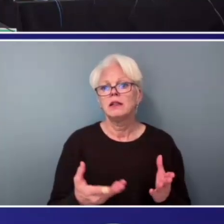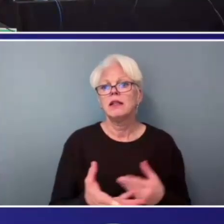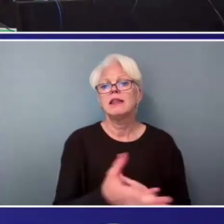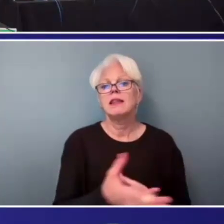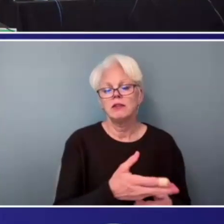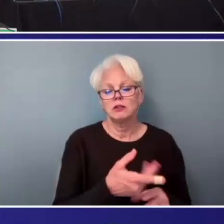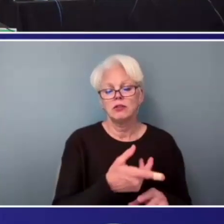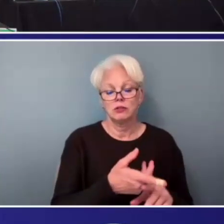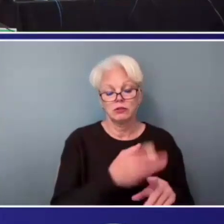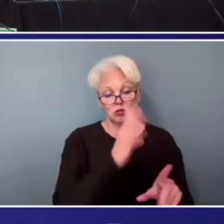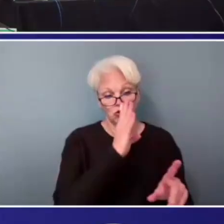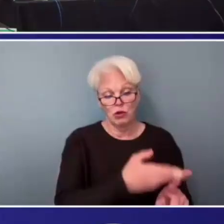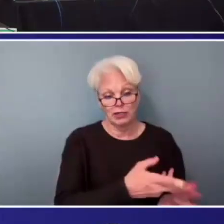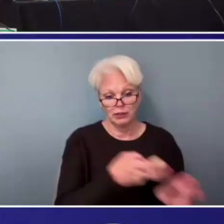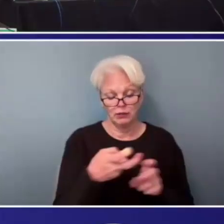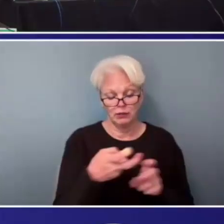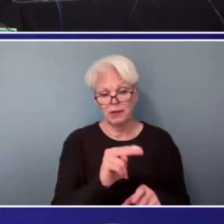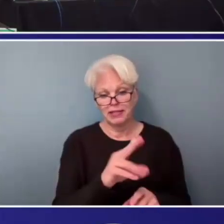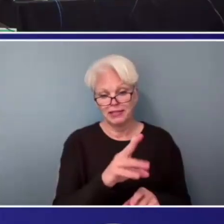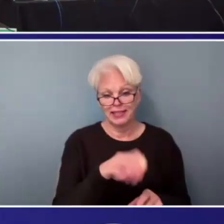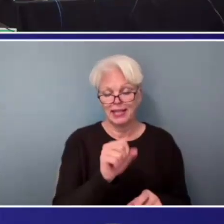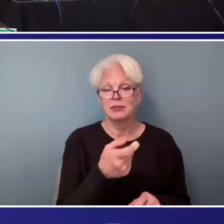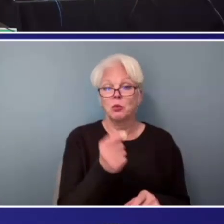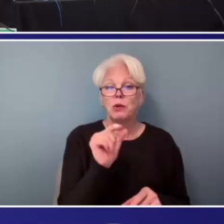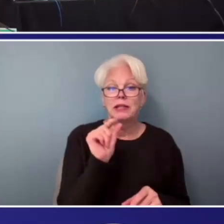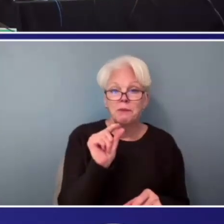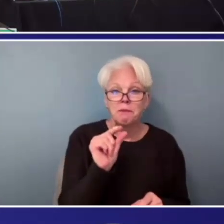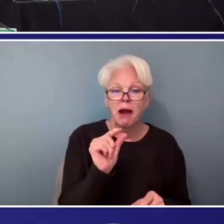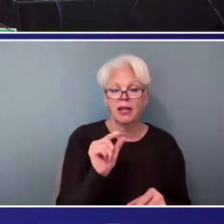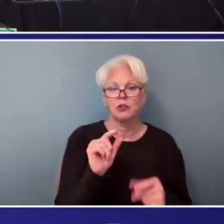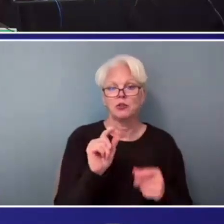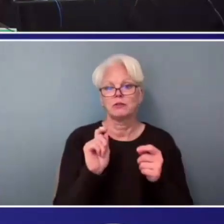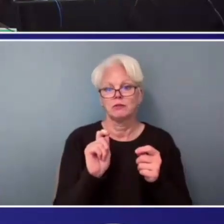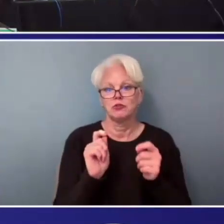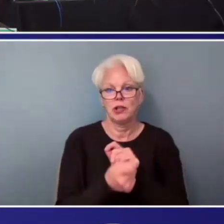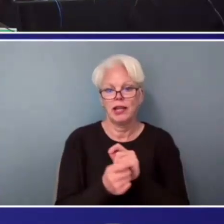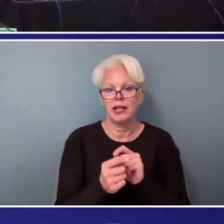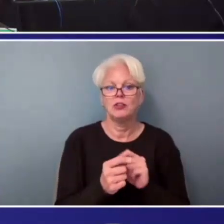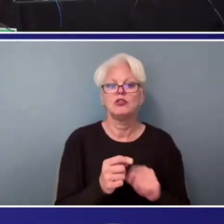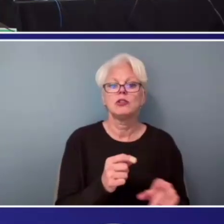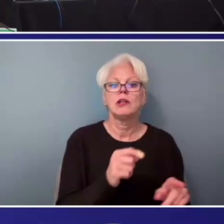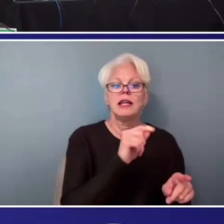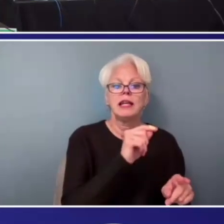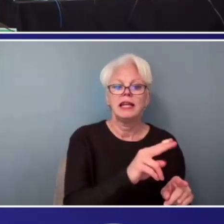NCEES with a minor substantive change. NCEES, it had the same definition in place